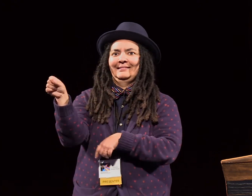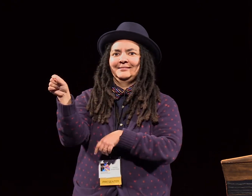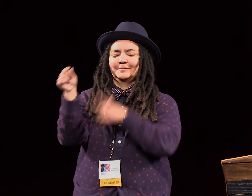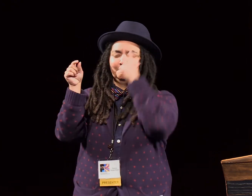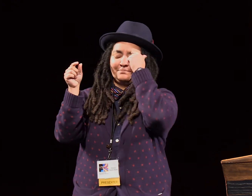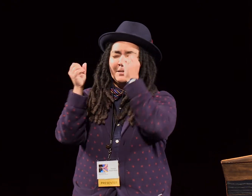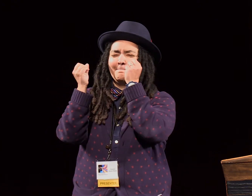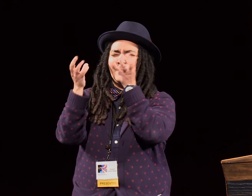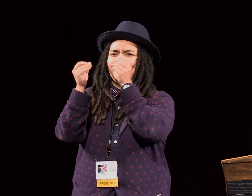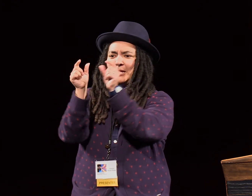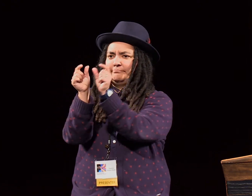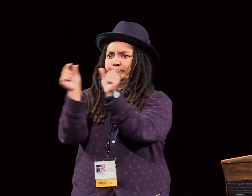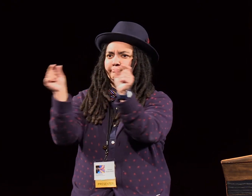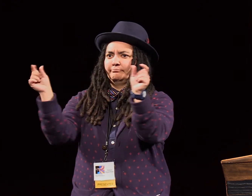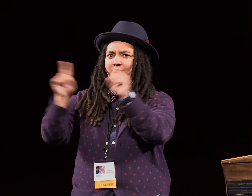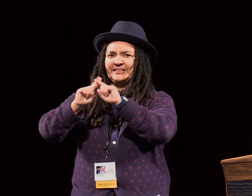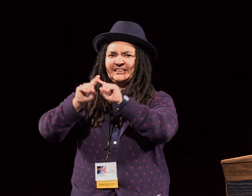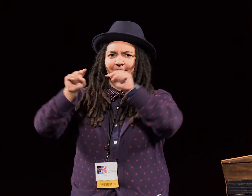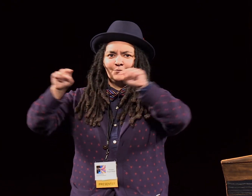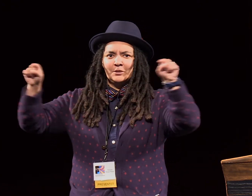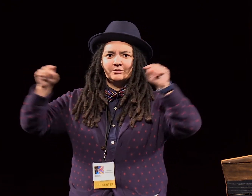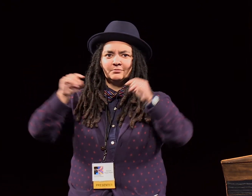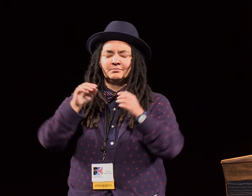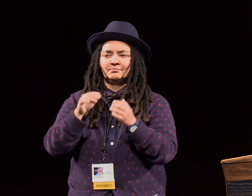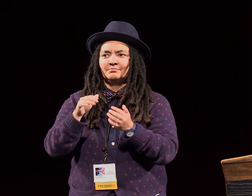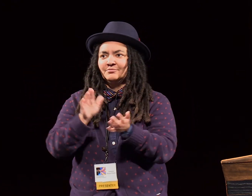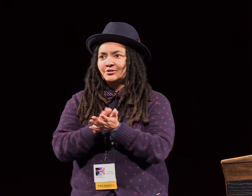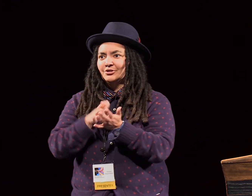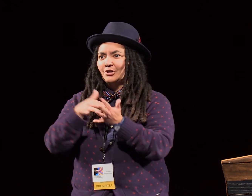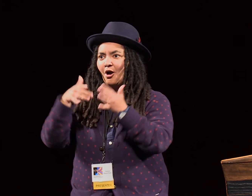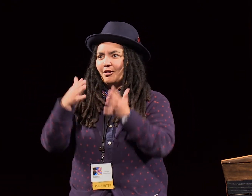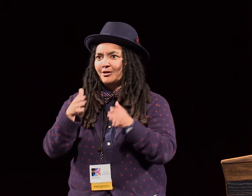I am seriously honored to be involved in this project.